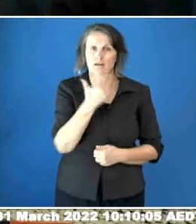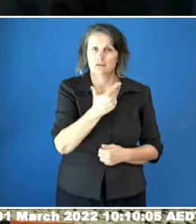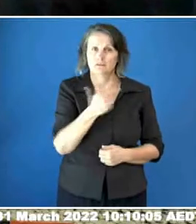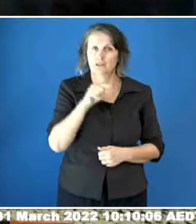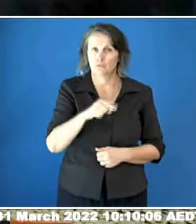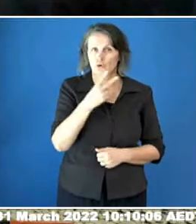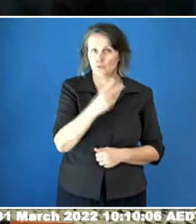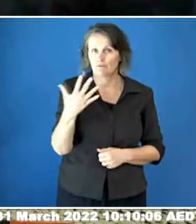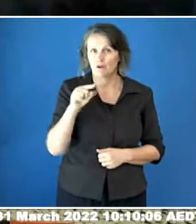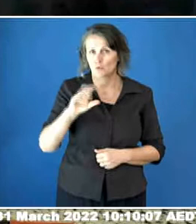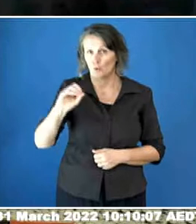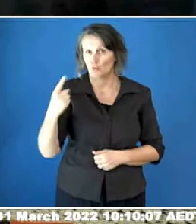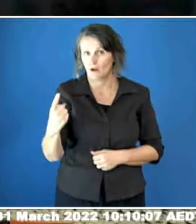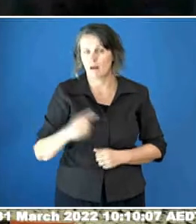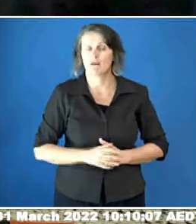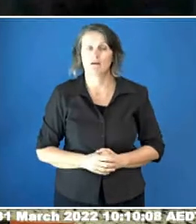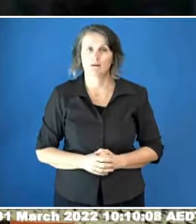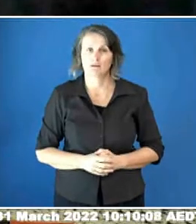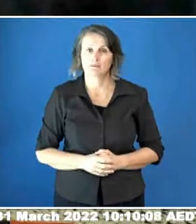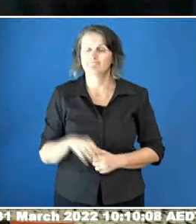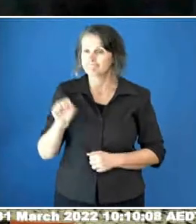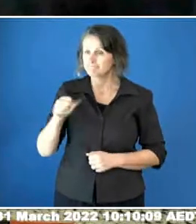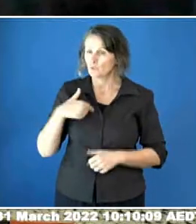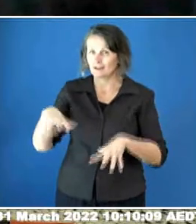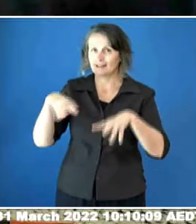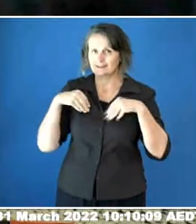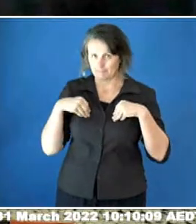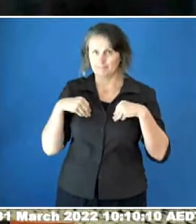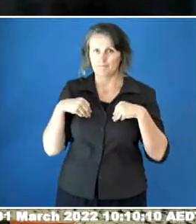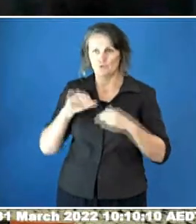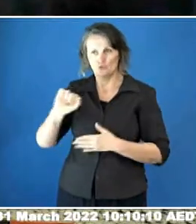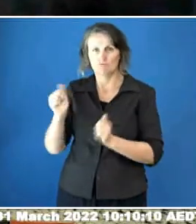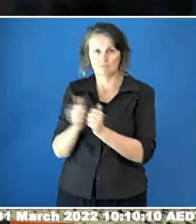Yes. Ms Robin's statement will also be admitted into evidence and given that